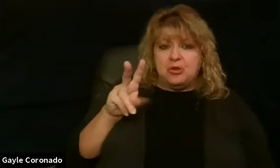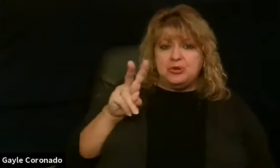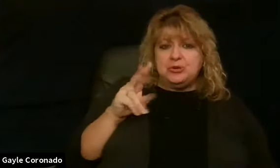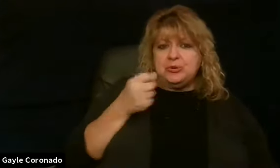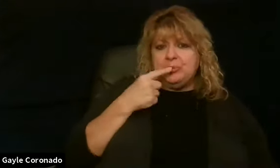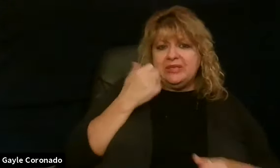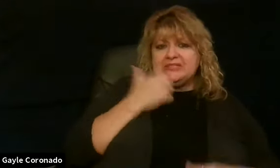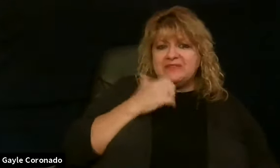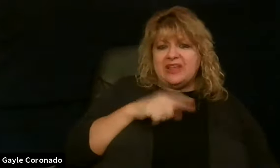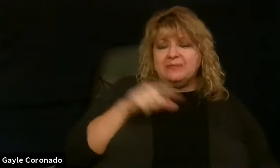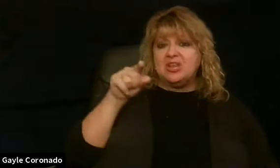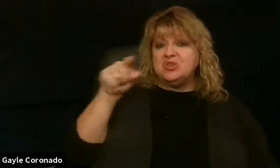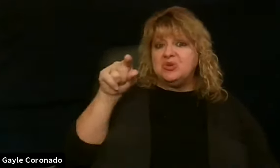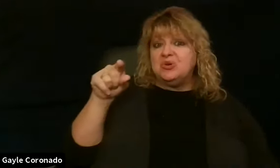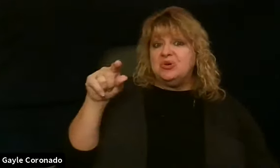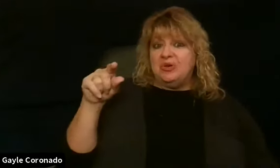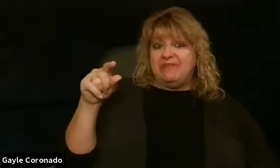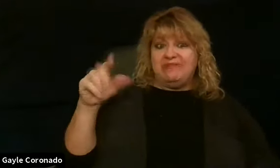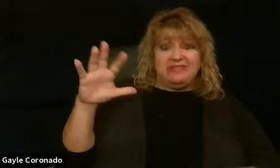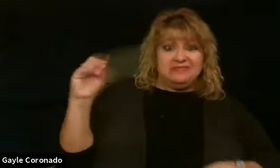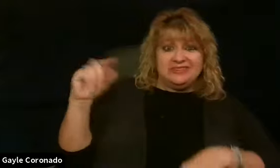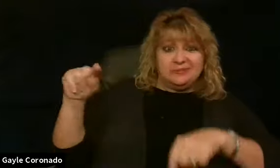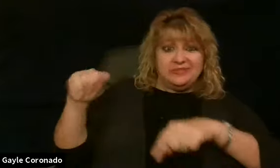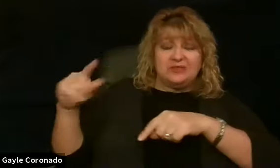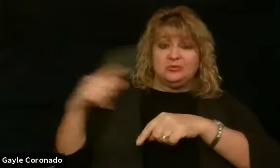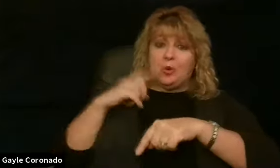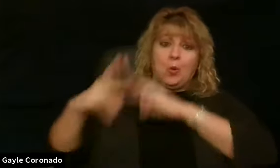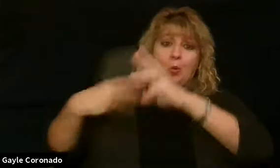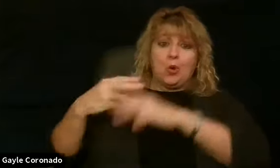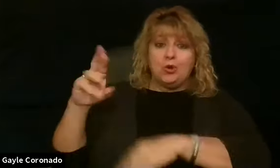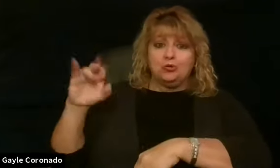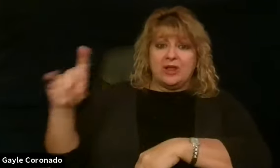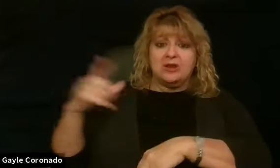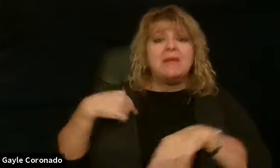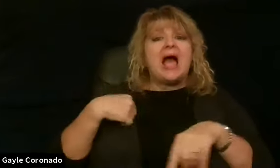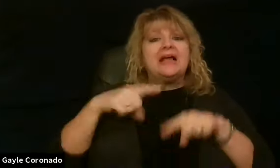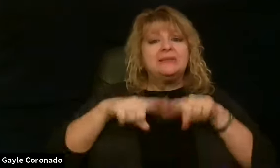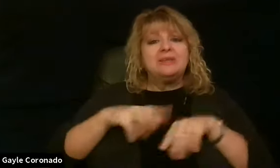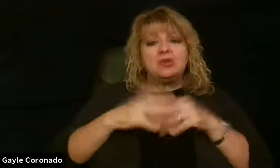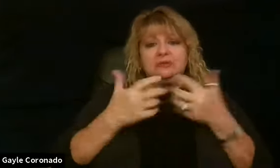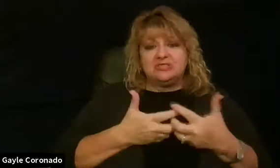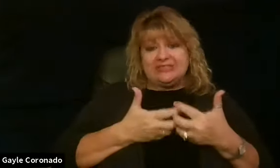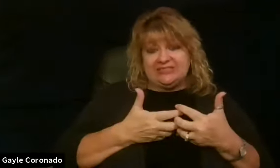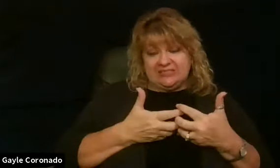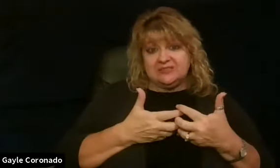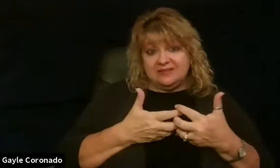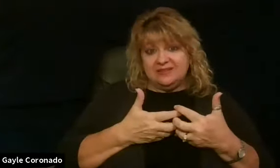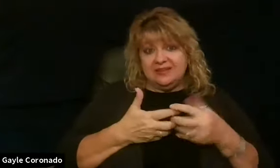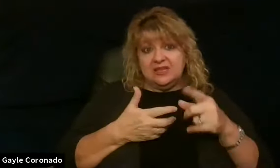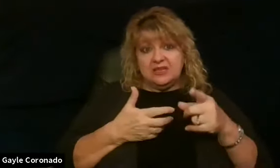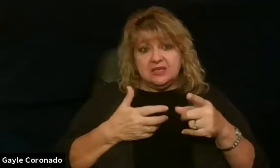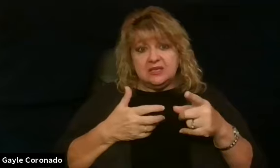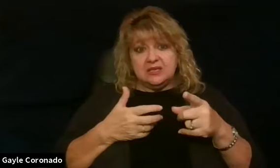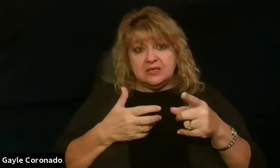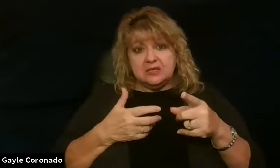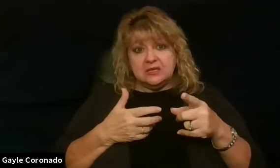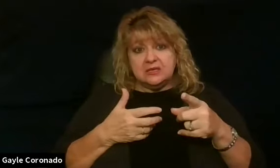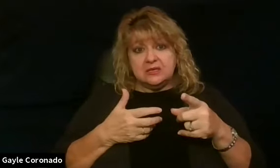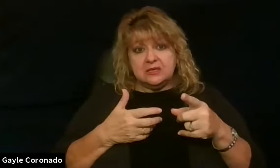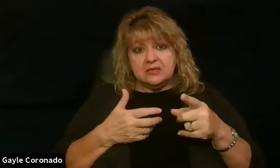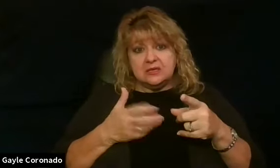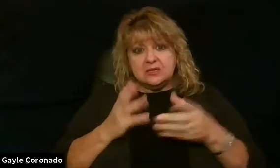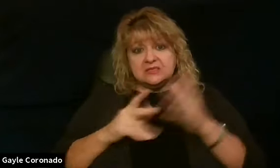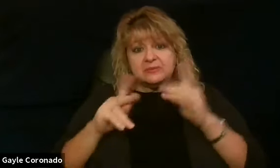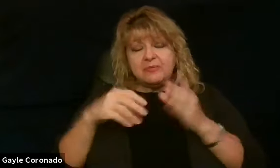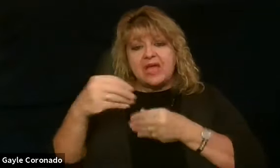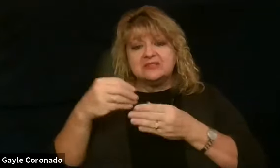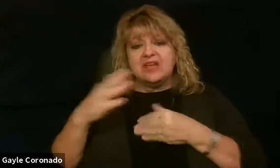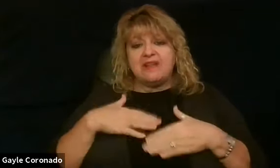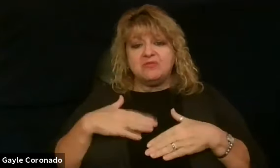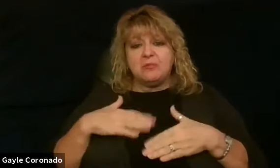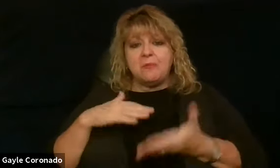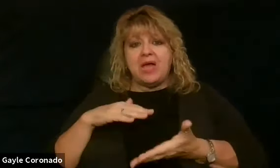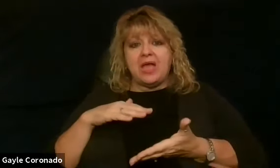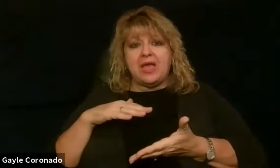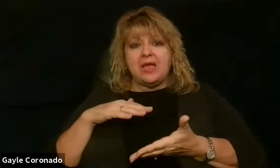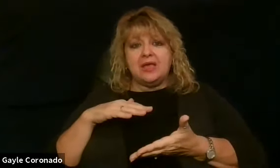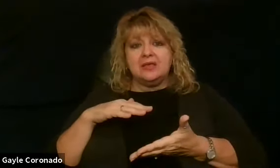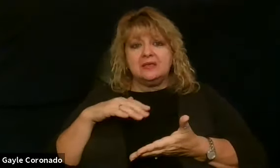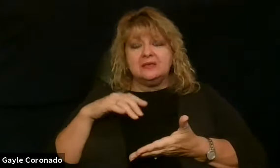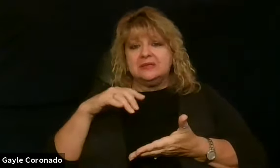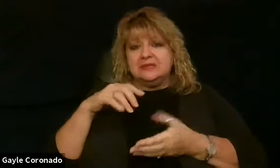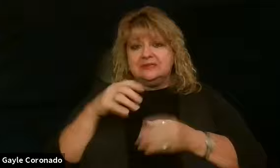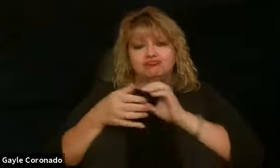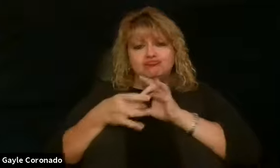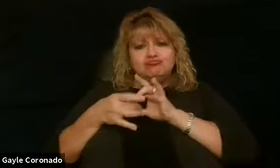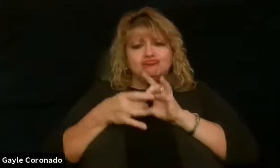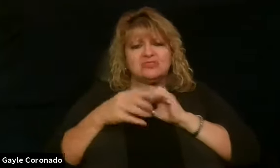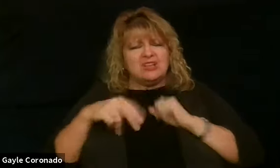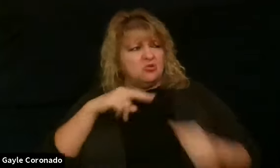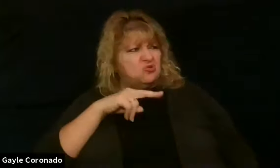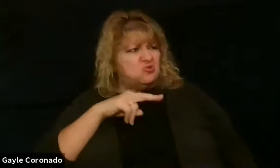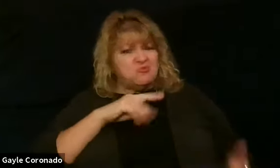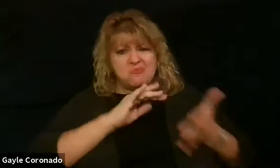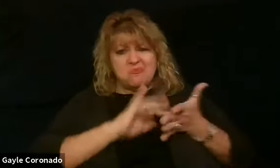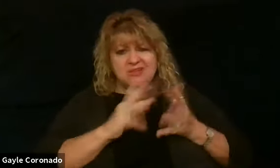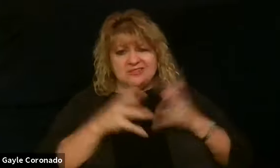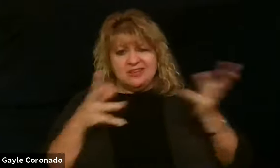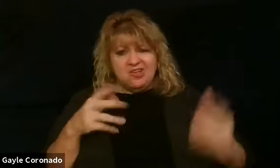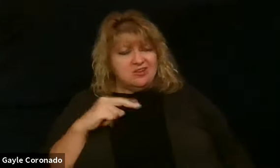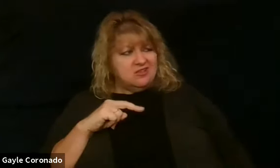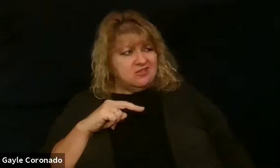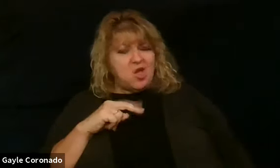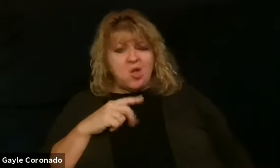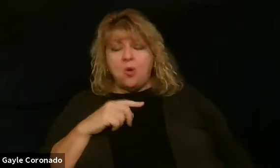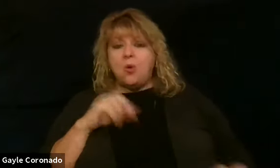But I'm also dependent on a lot of machines, day to day and so I know that a lot of people out outside of my inner circle view this is a very negative day right you're the perspective is like oh you're chained to machines all day or you're dependent on